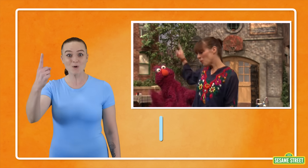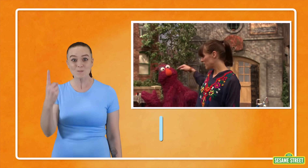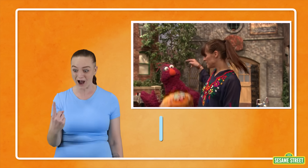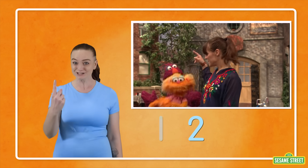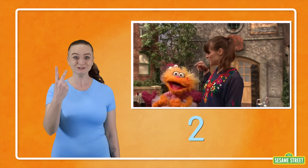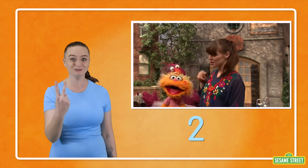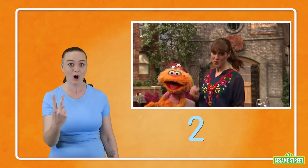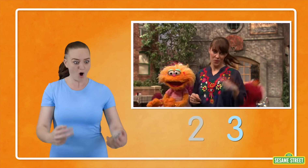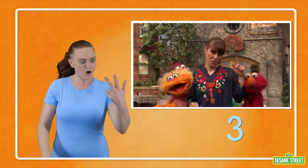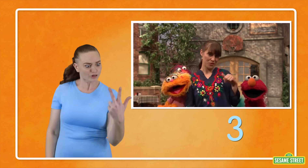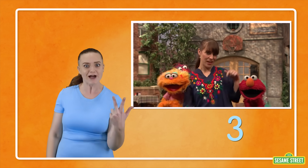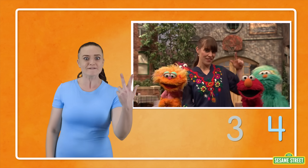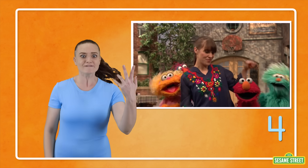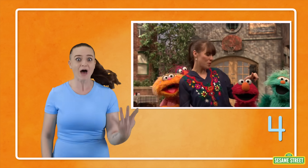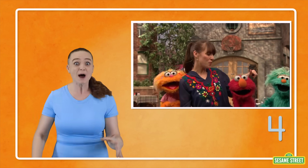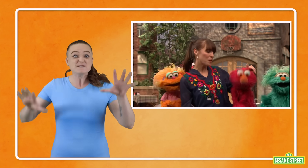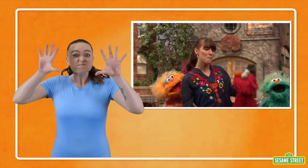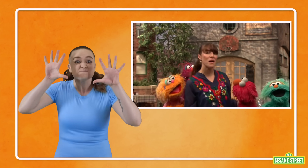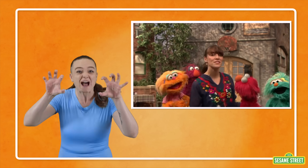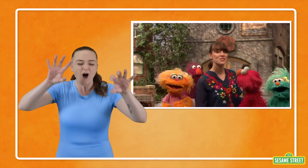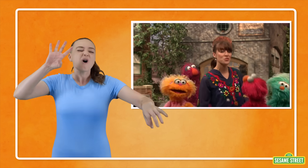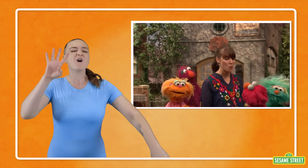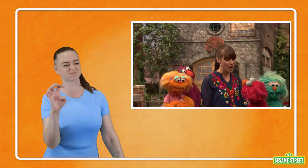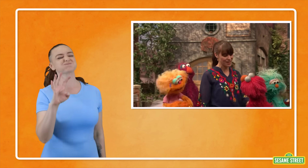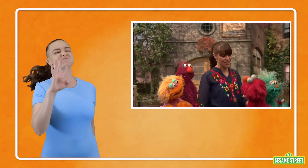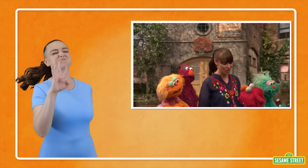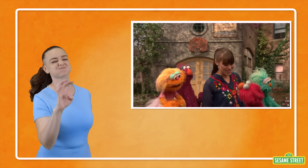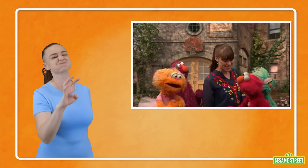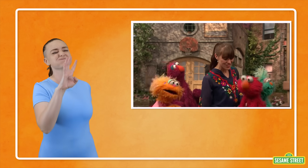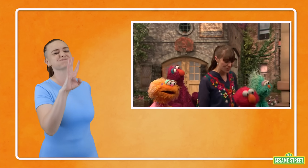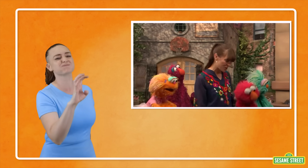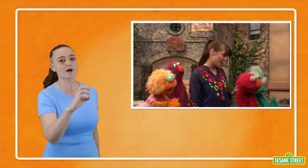One, two, three, four Monsters walking across the floor